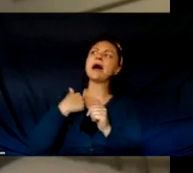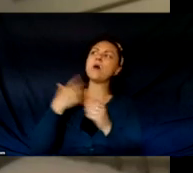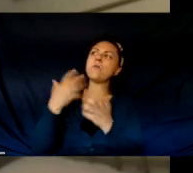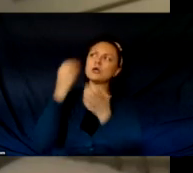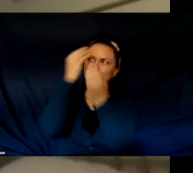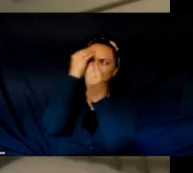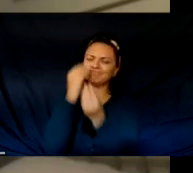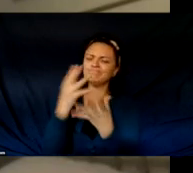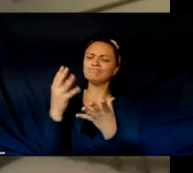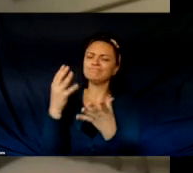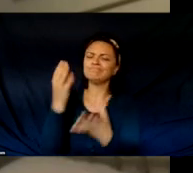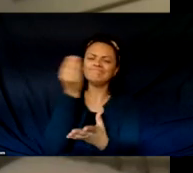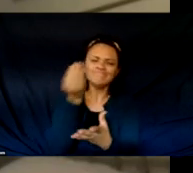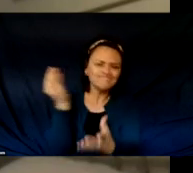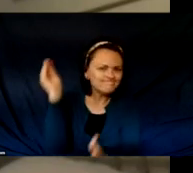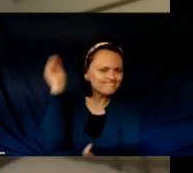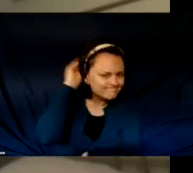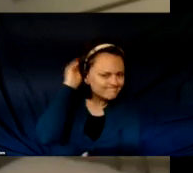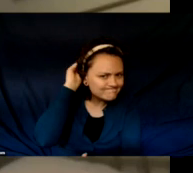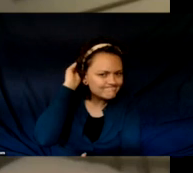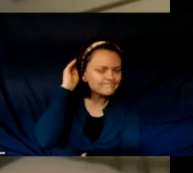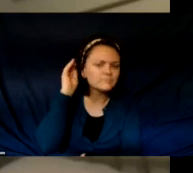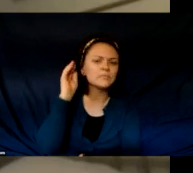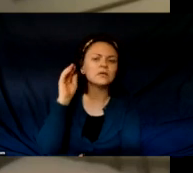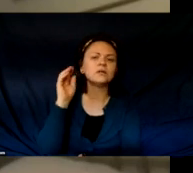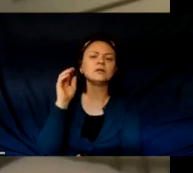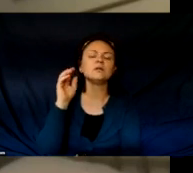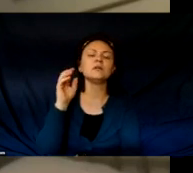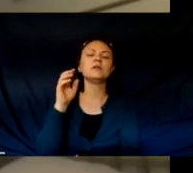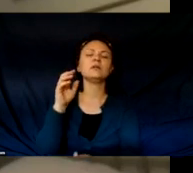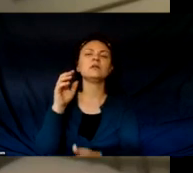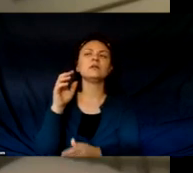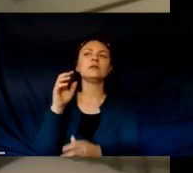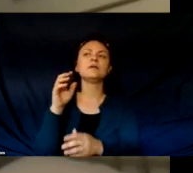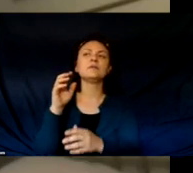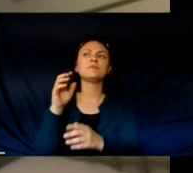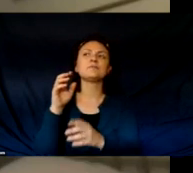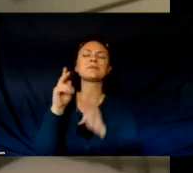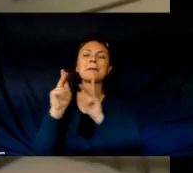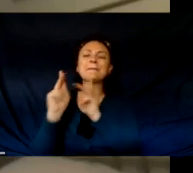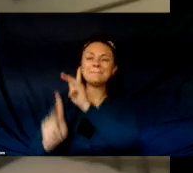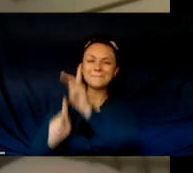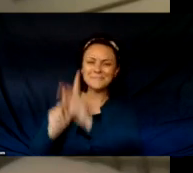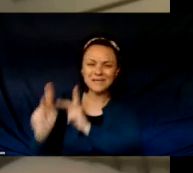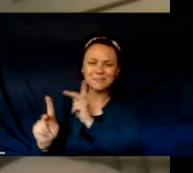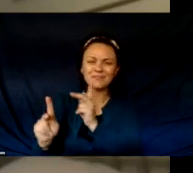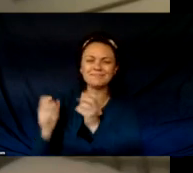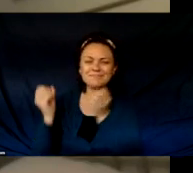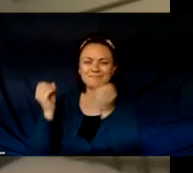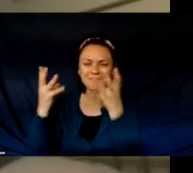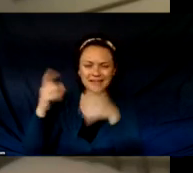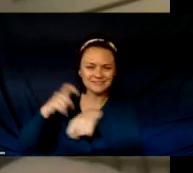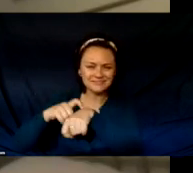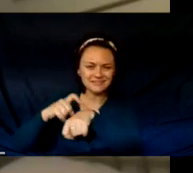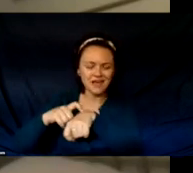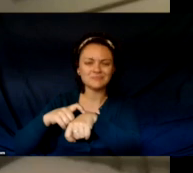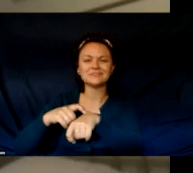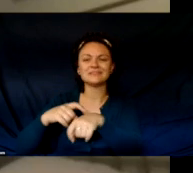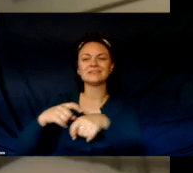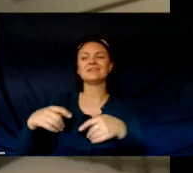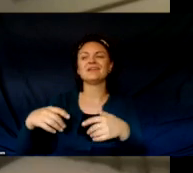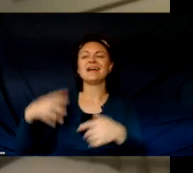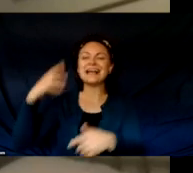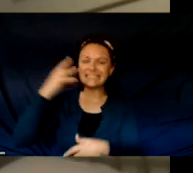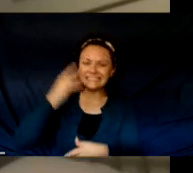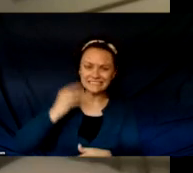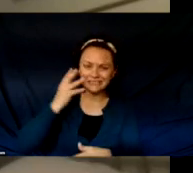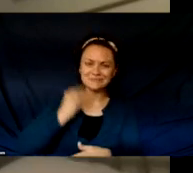that people often have diverse access needs.